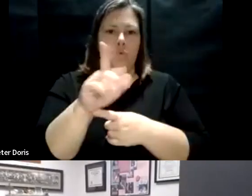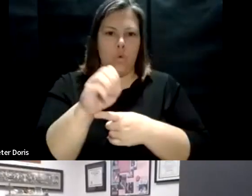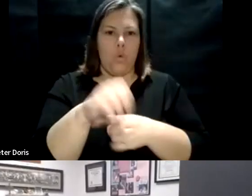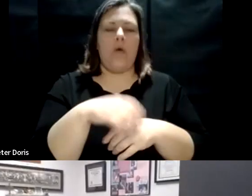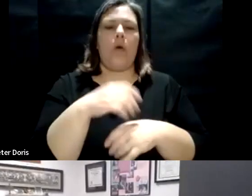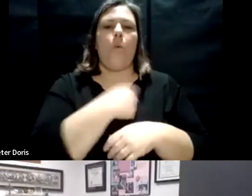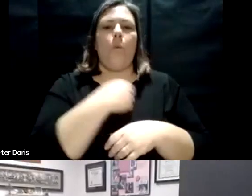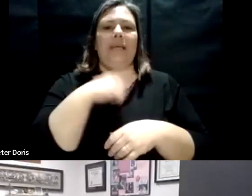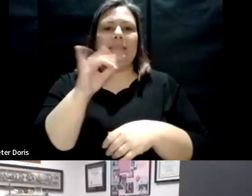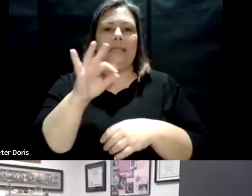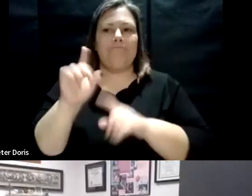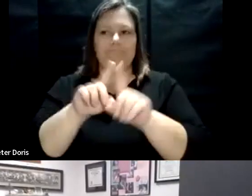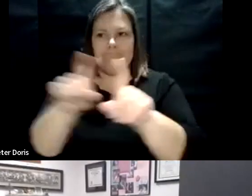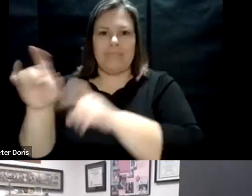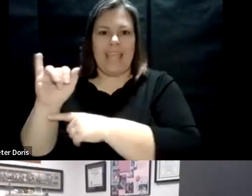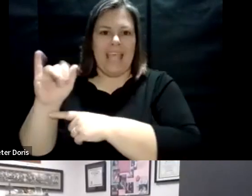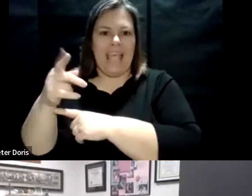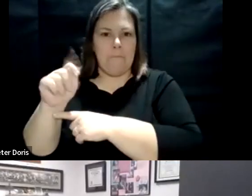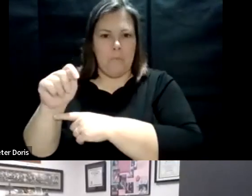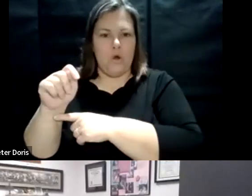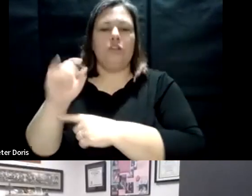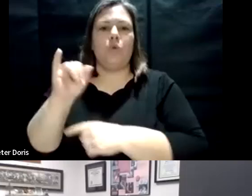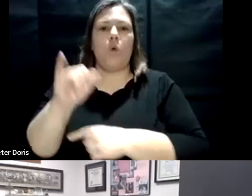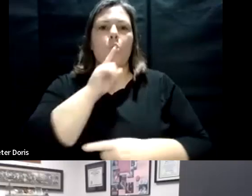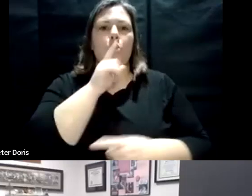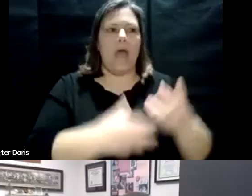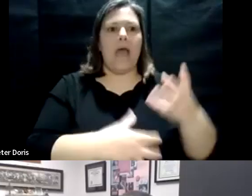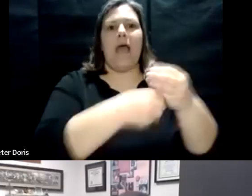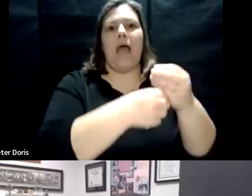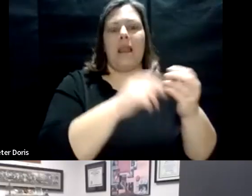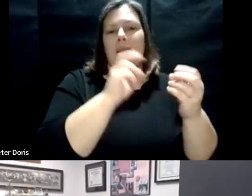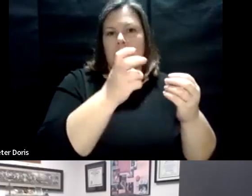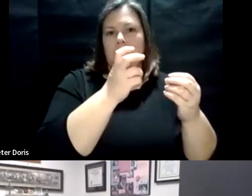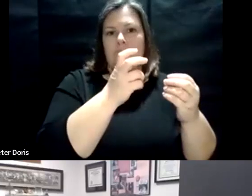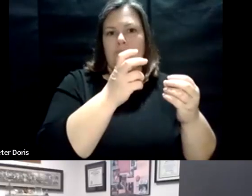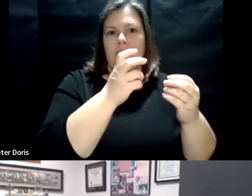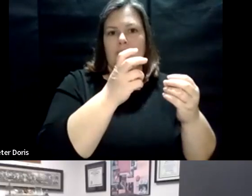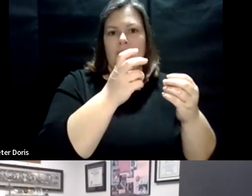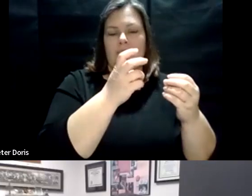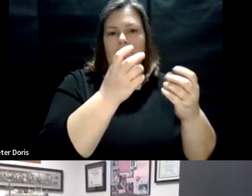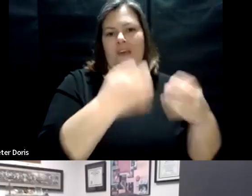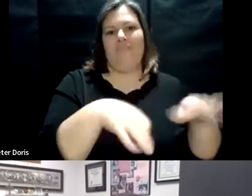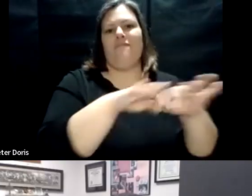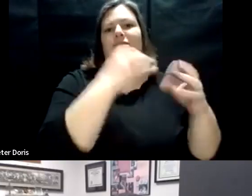So we were at the table during the planning of the our final rule. We got consumer stakeholder input. So we were at the table during the planning of this talk of of our our final role, we got consumer, stakeholder input and really added value. And really added value.